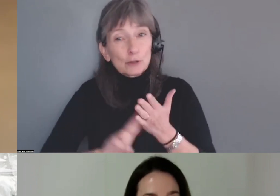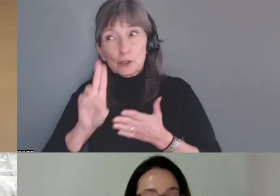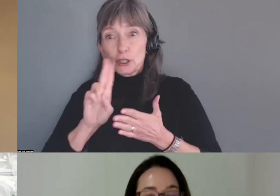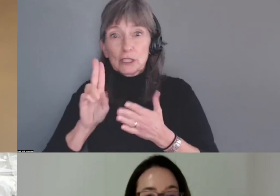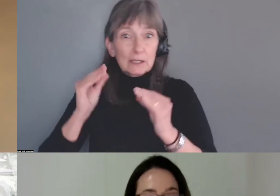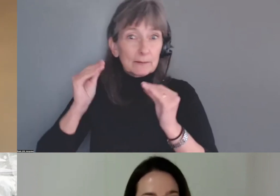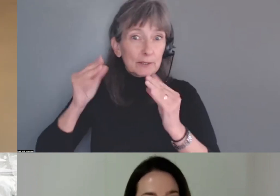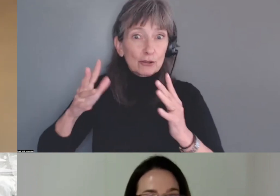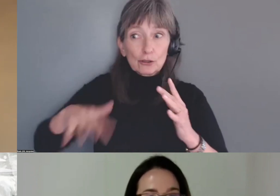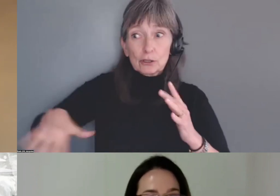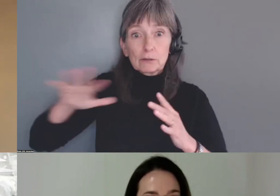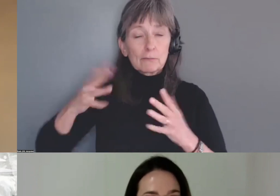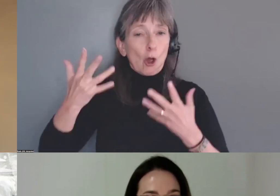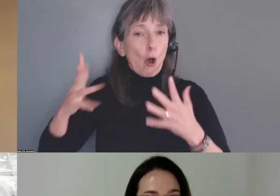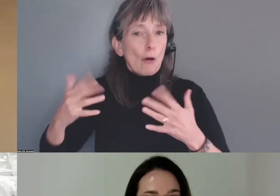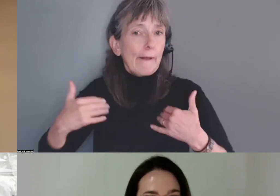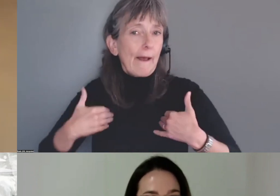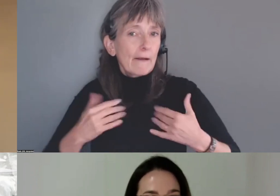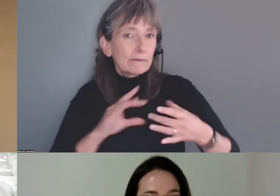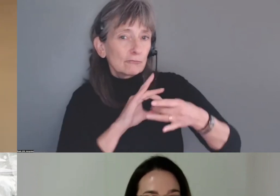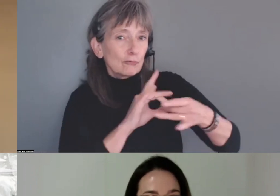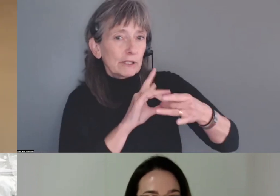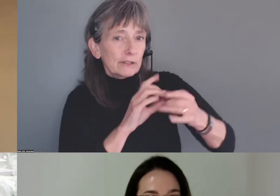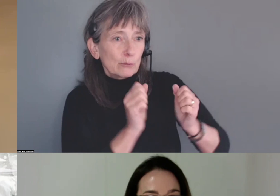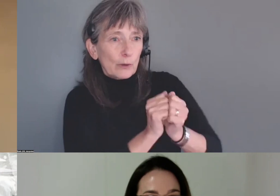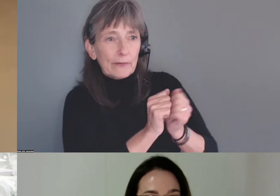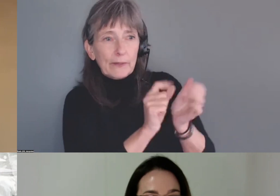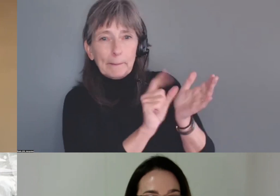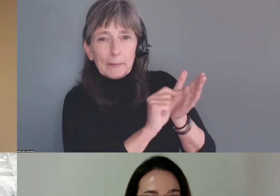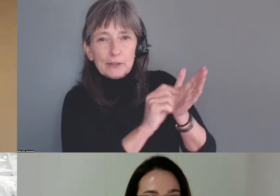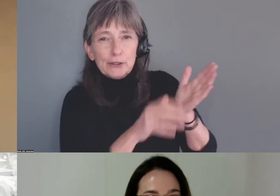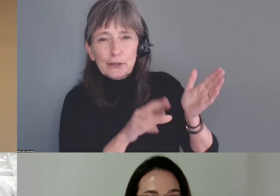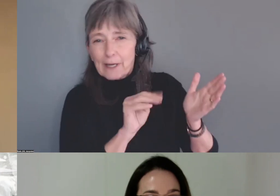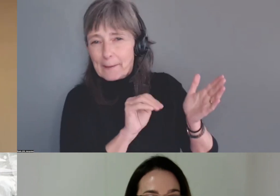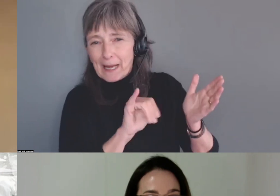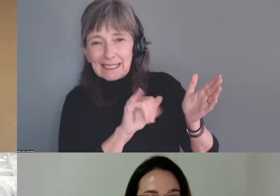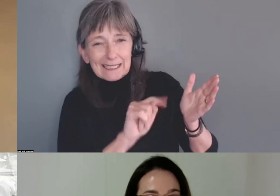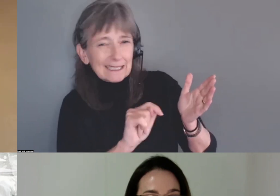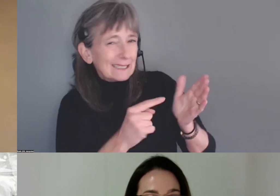established relationship with, you know, I don't know, MIT Press. We just had a book recently.